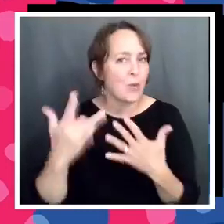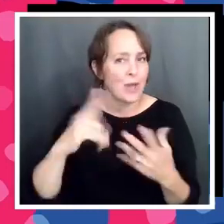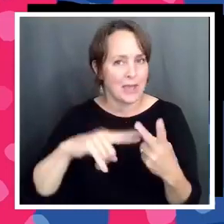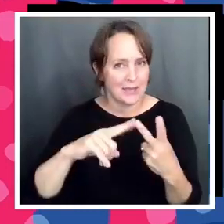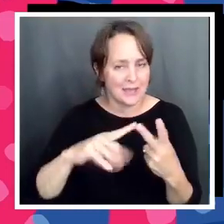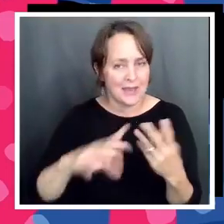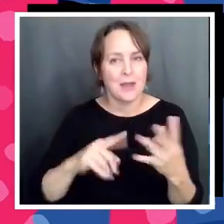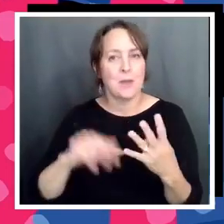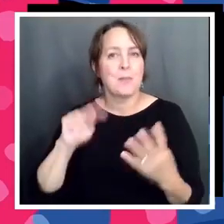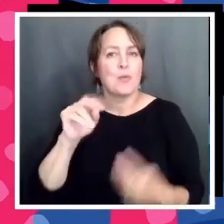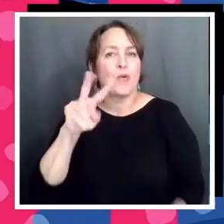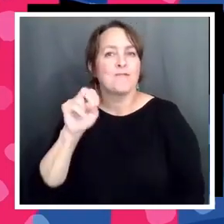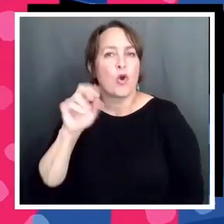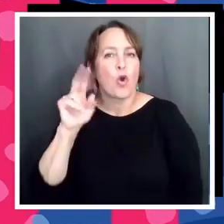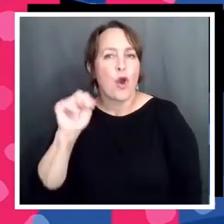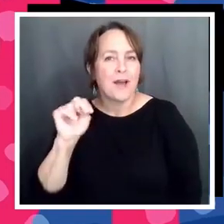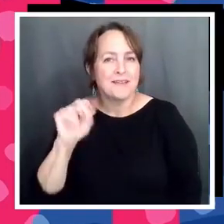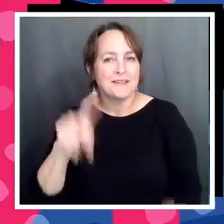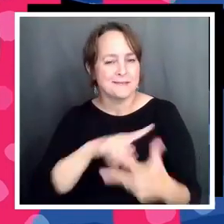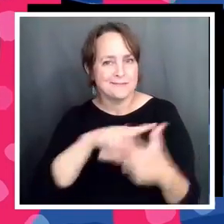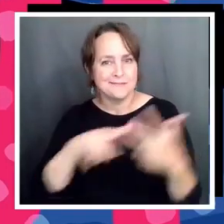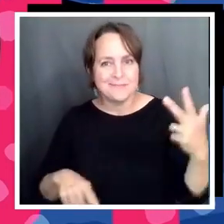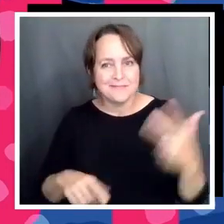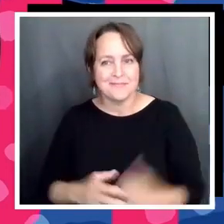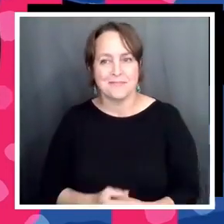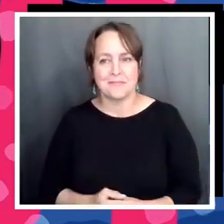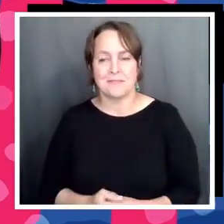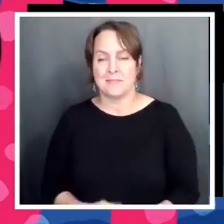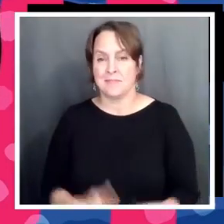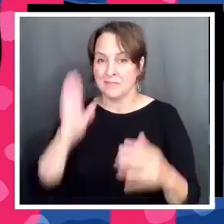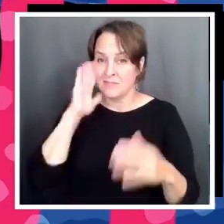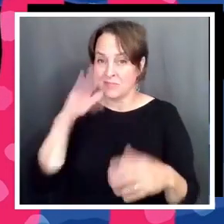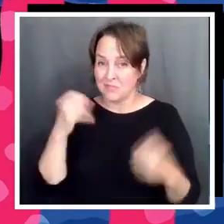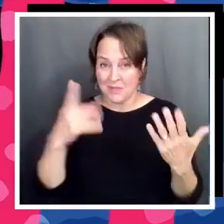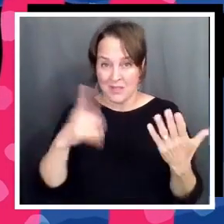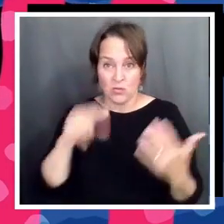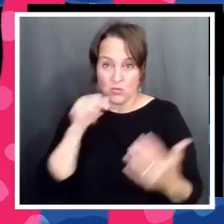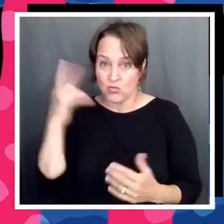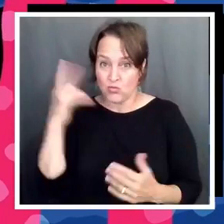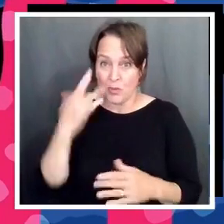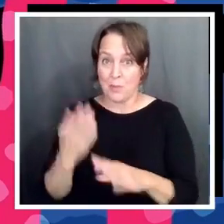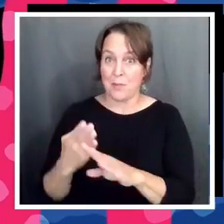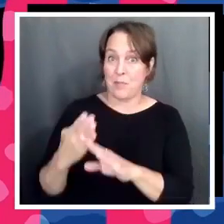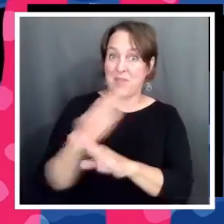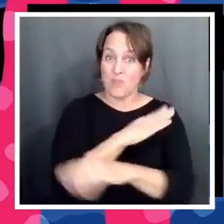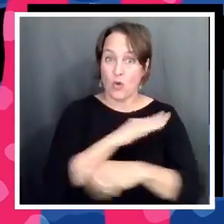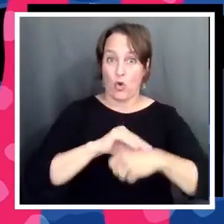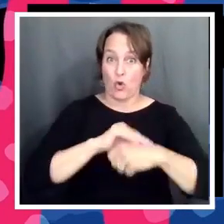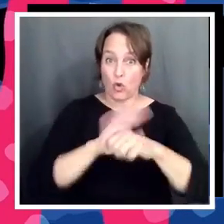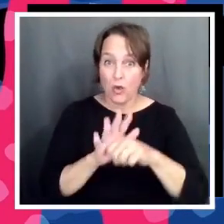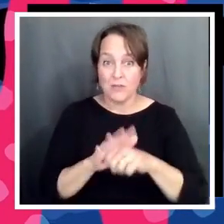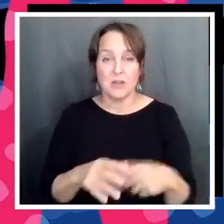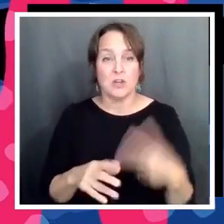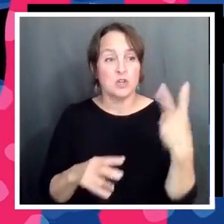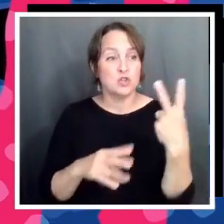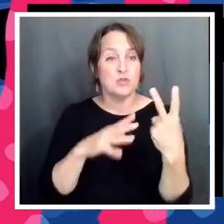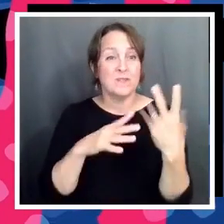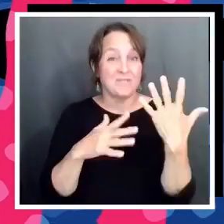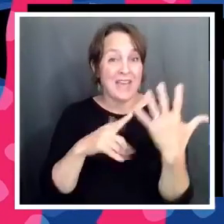SO MANY IMPORTANT COSPONSORS INCLUDING MOMS RISING, THE CARE